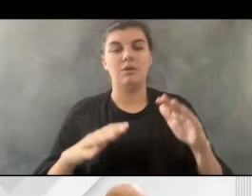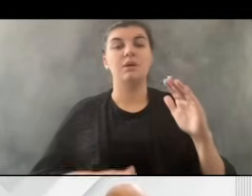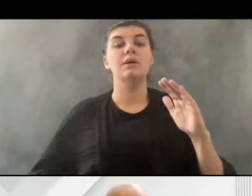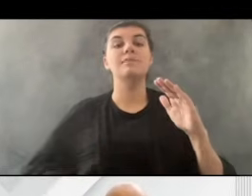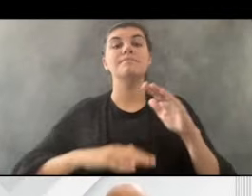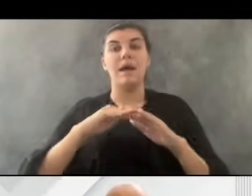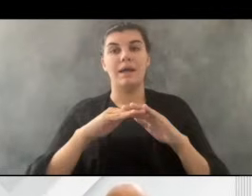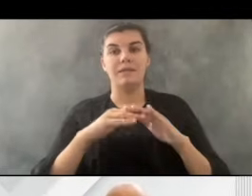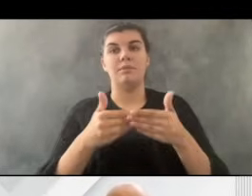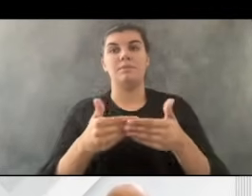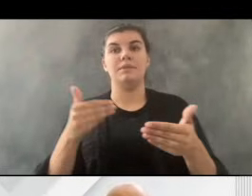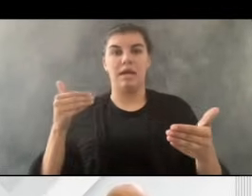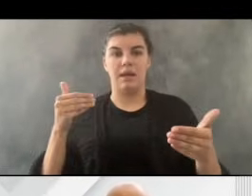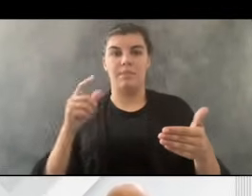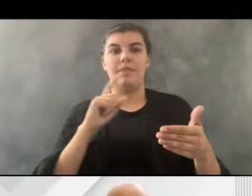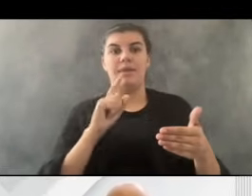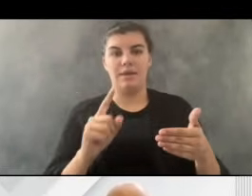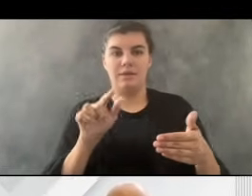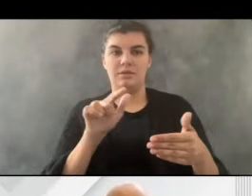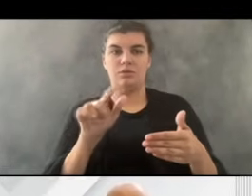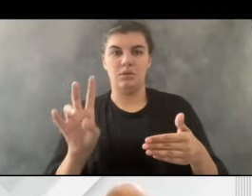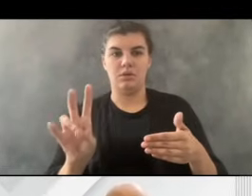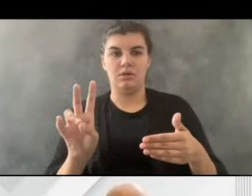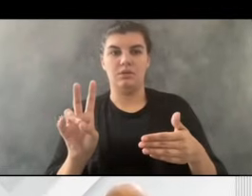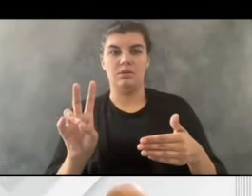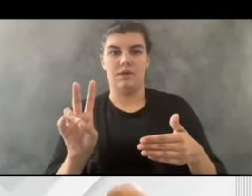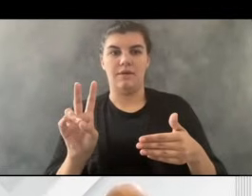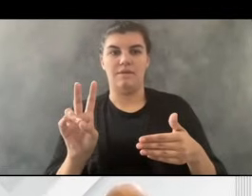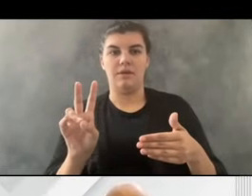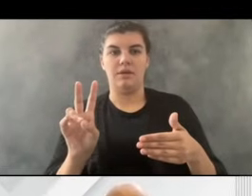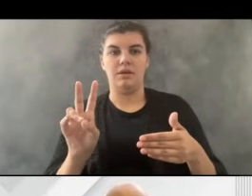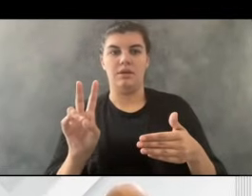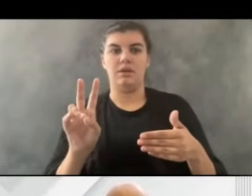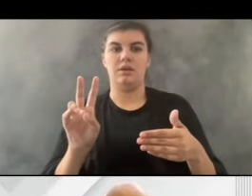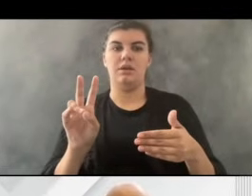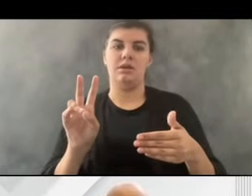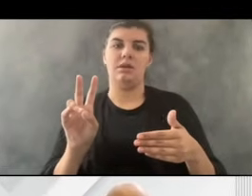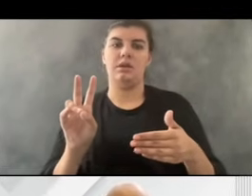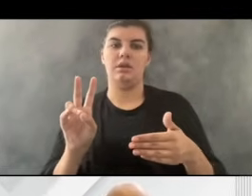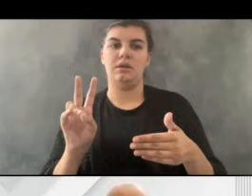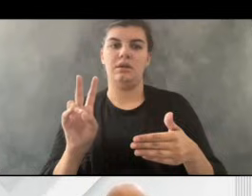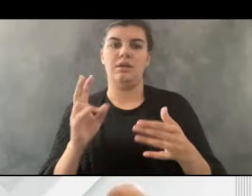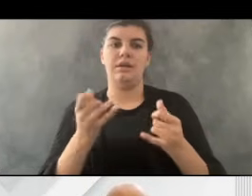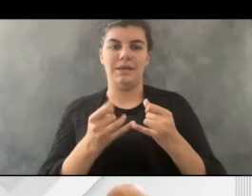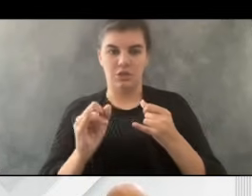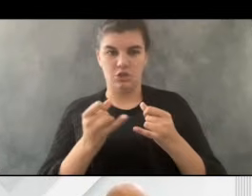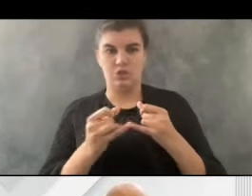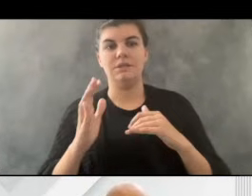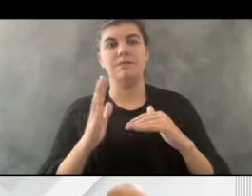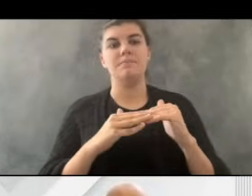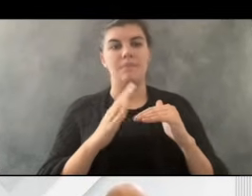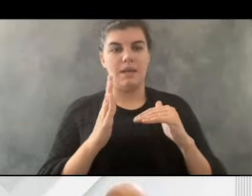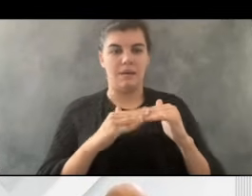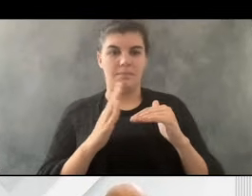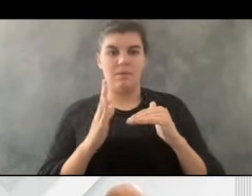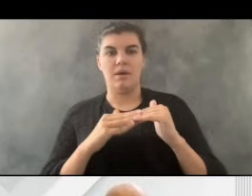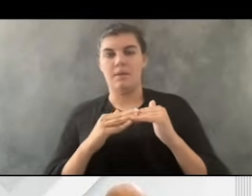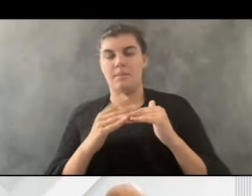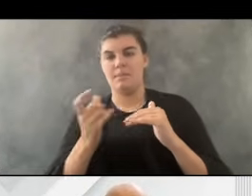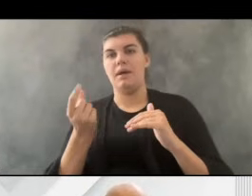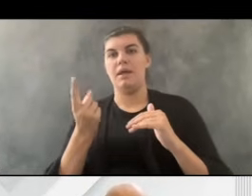inches under the element at 9 inches above the ground surface. The minimum depth of 11 inches at